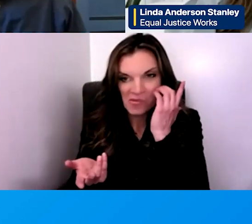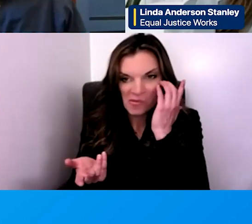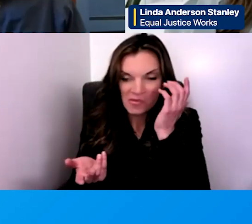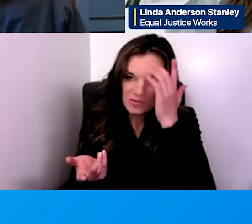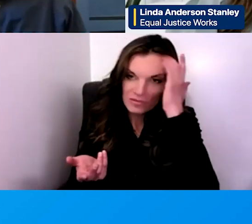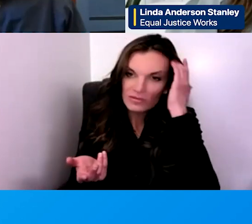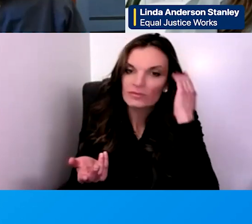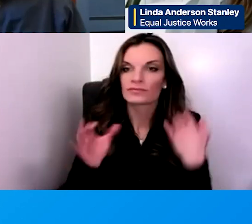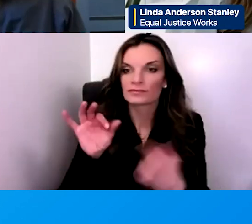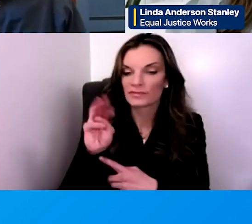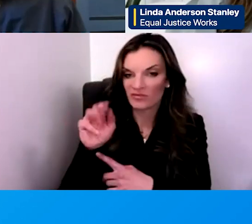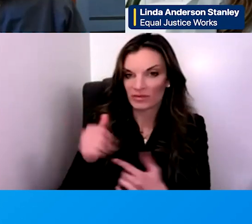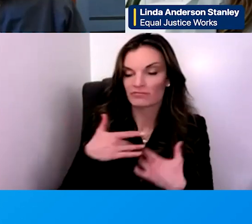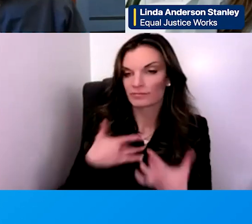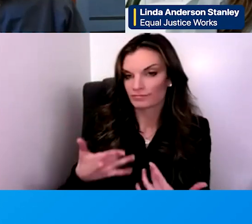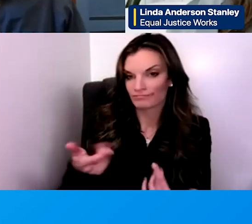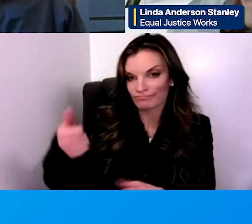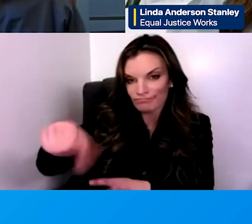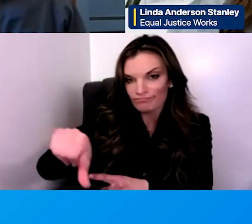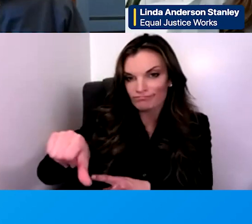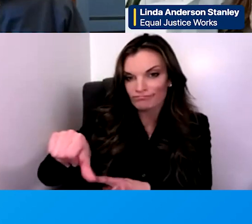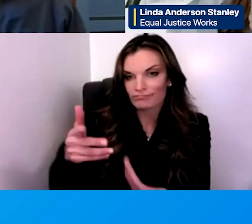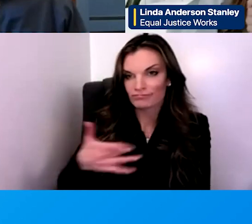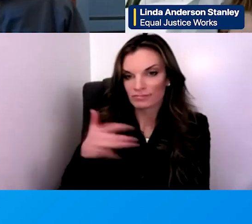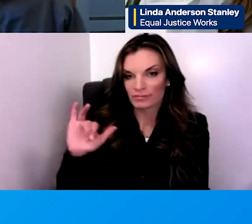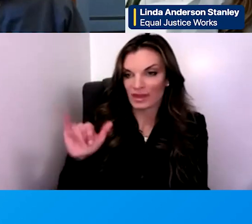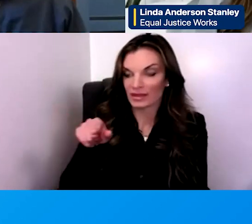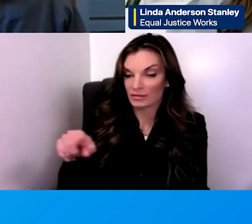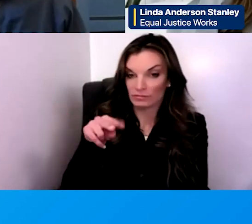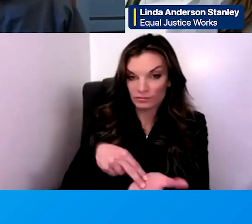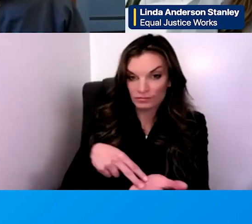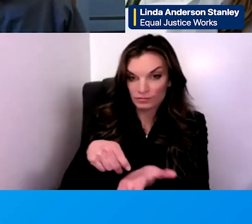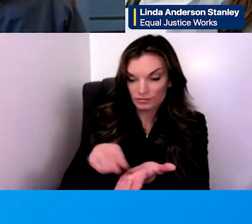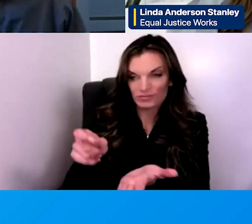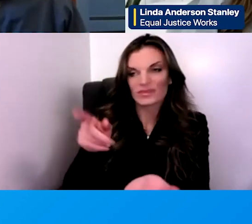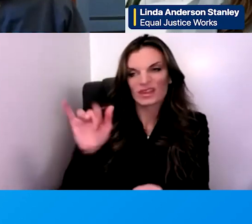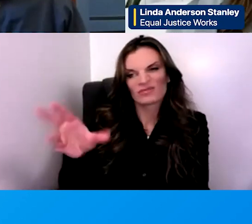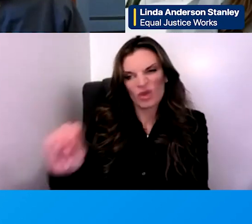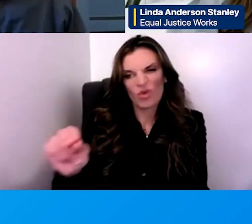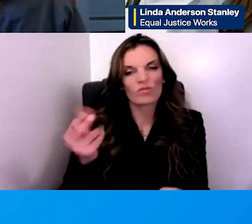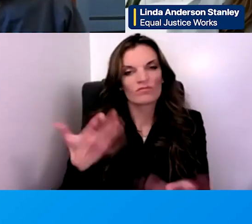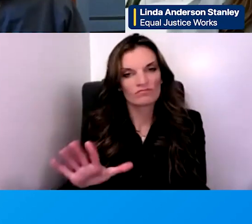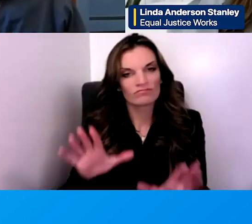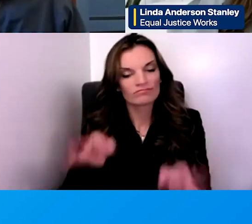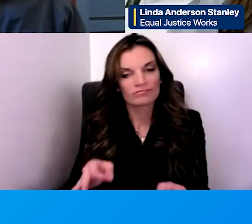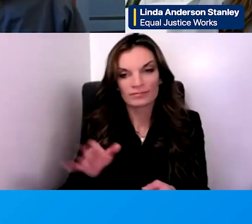results in a denial of benefits. It's like a checkmark that they fill out on their side. And as you saw in my case he